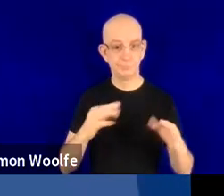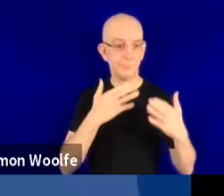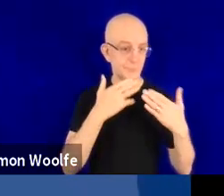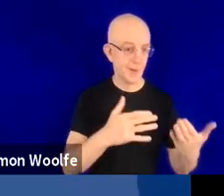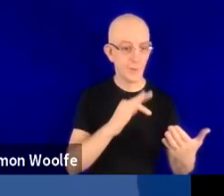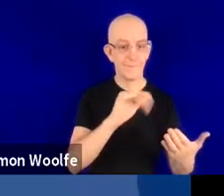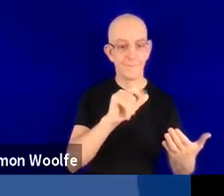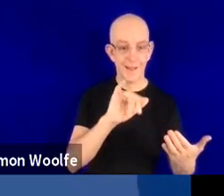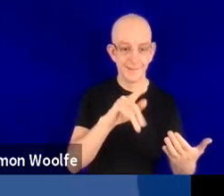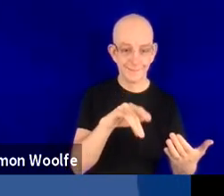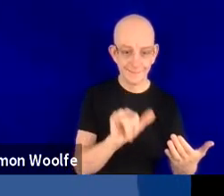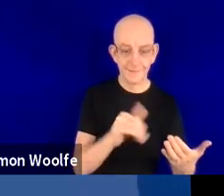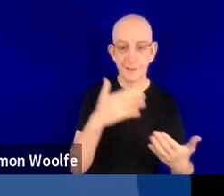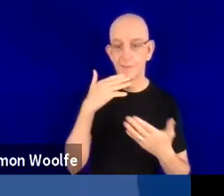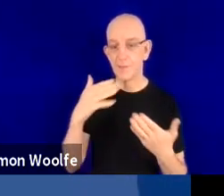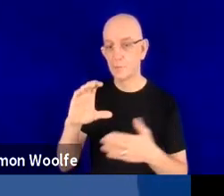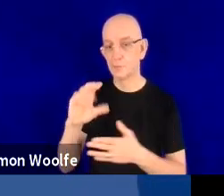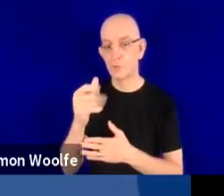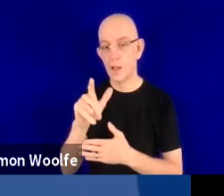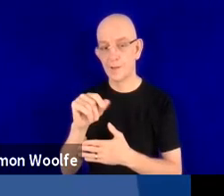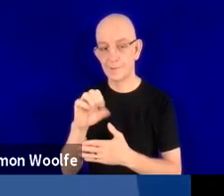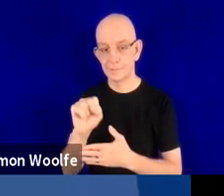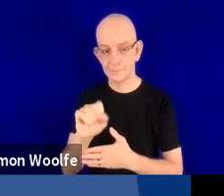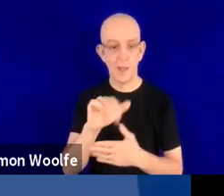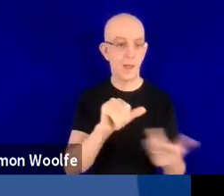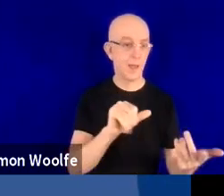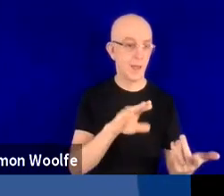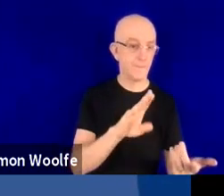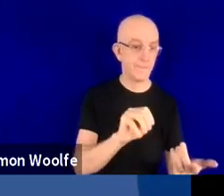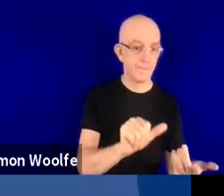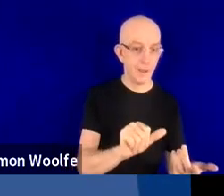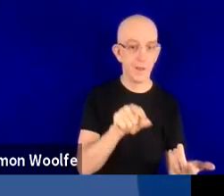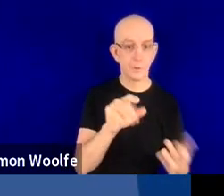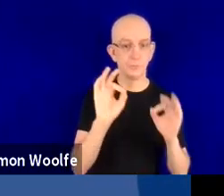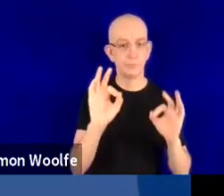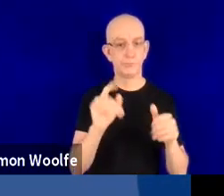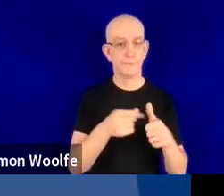So what we will do now and it responds to some of the questions that we had in the chat box